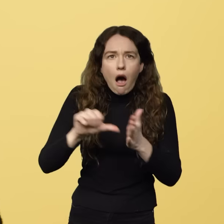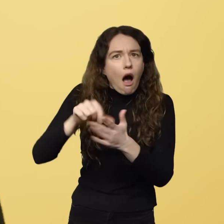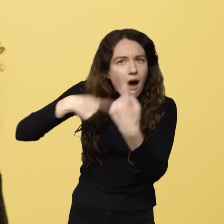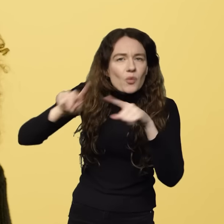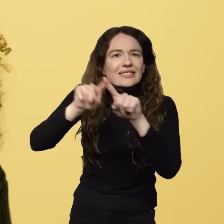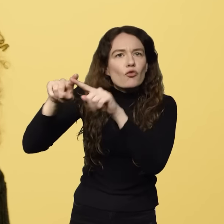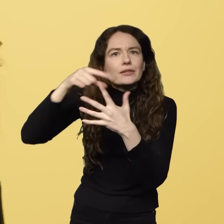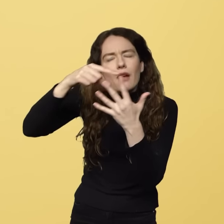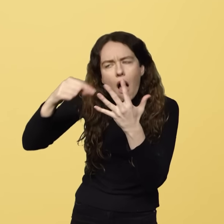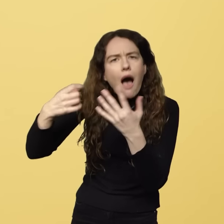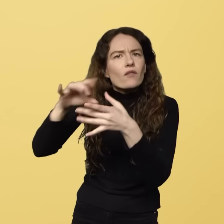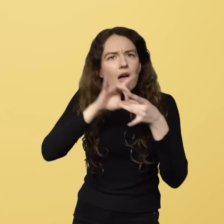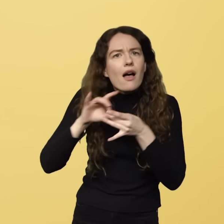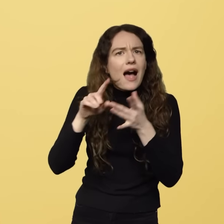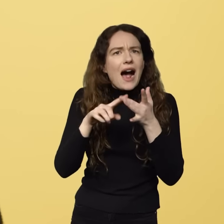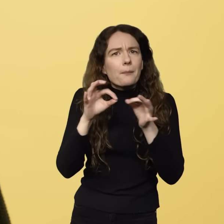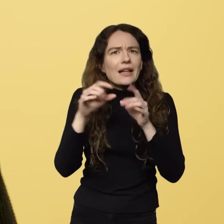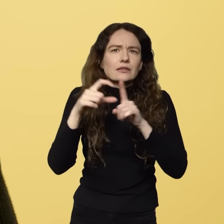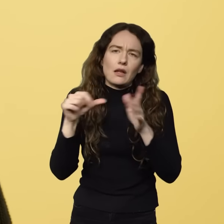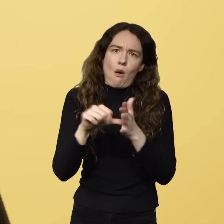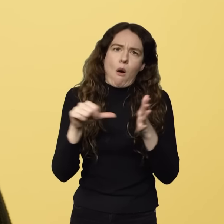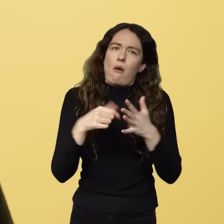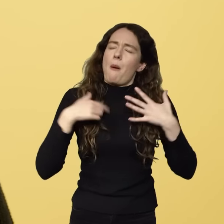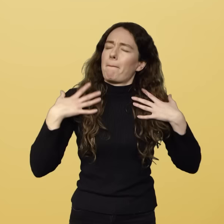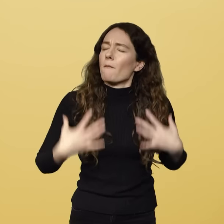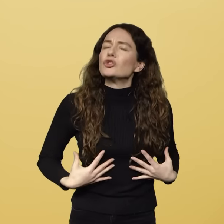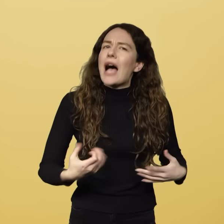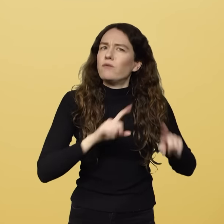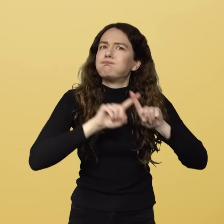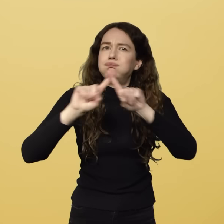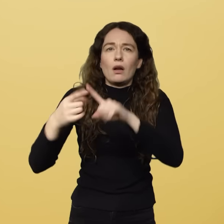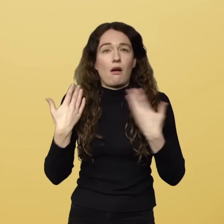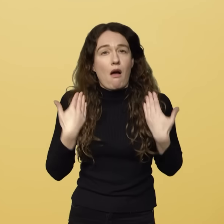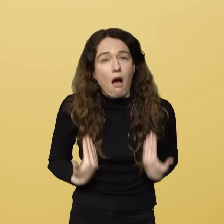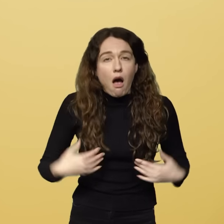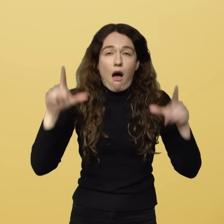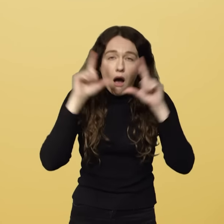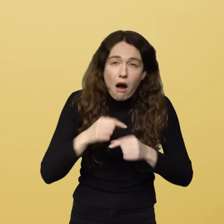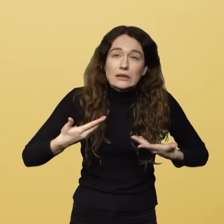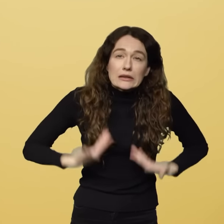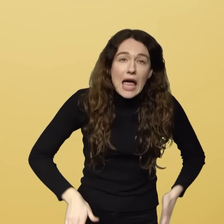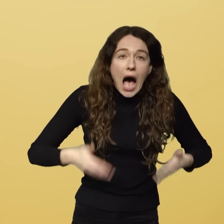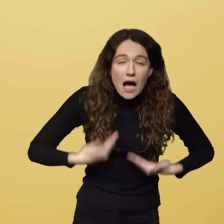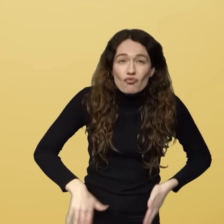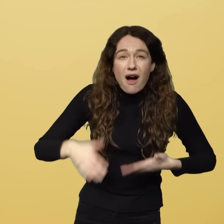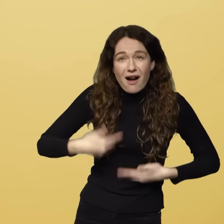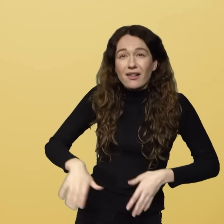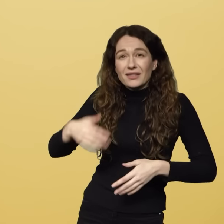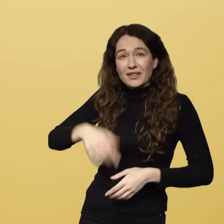fatigue, diarrhea, loss of blood in your stools. I've struggled a lot with my energy, so even getting out of bed in the morning is really difficult.